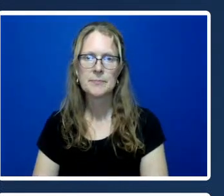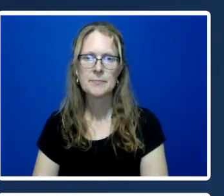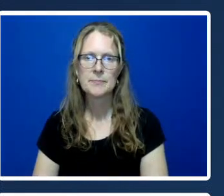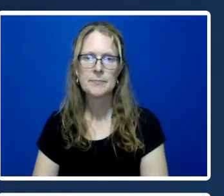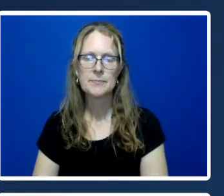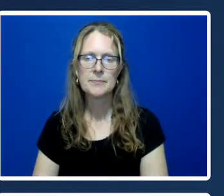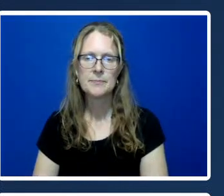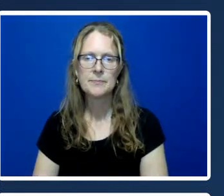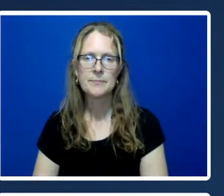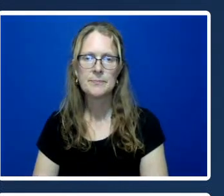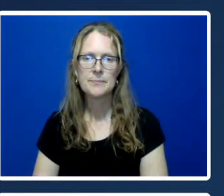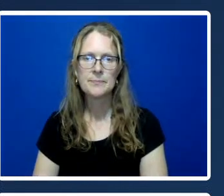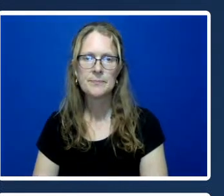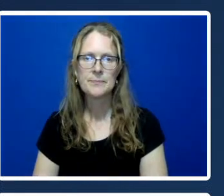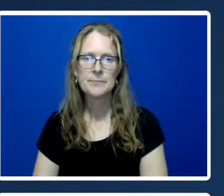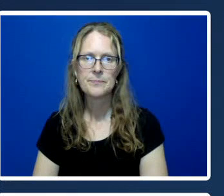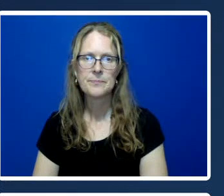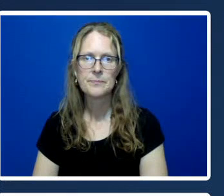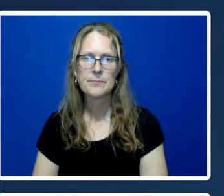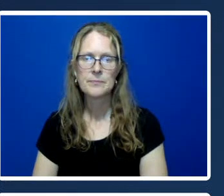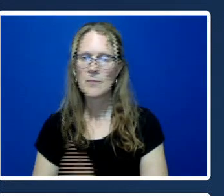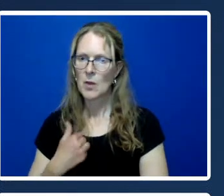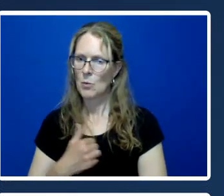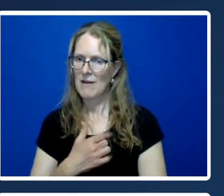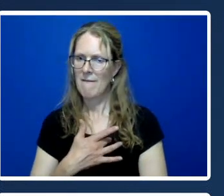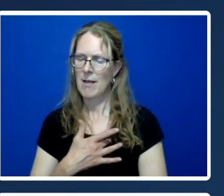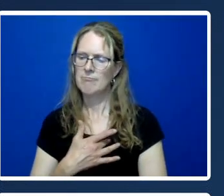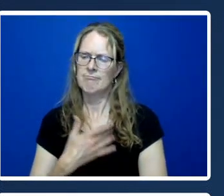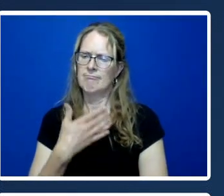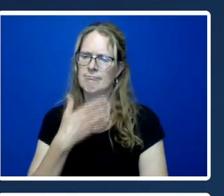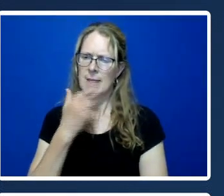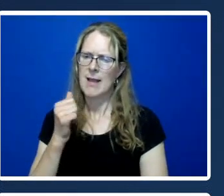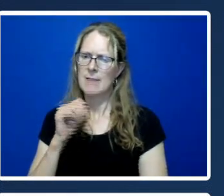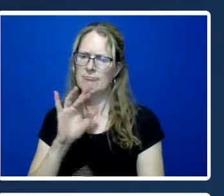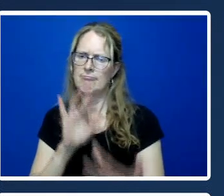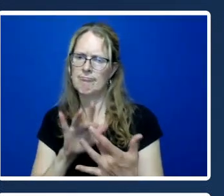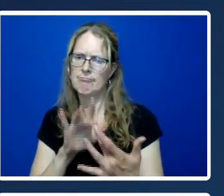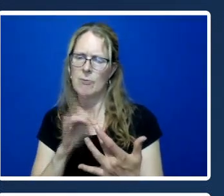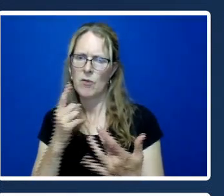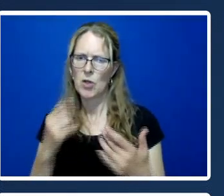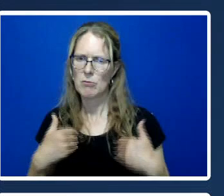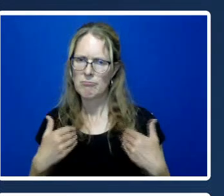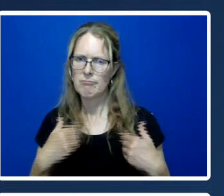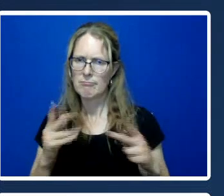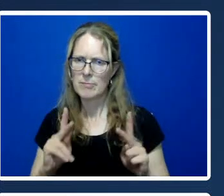We felt the best way to reach youth was to work with the passionate educators like yourself.